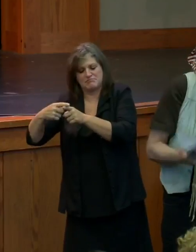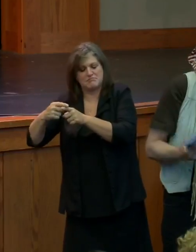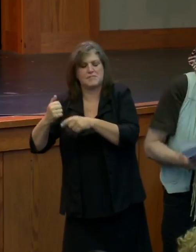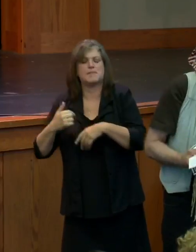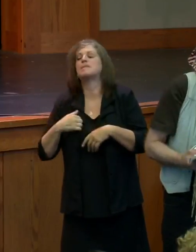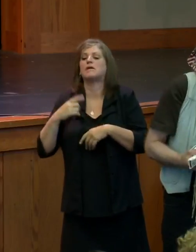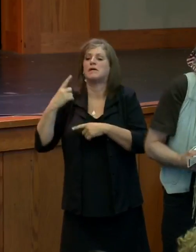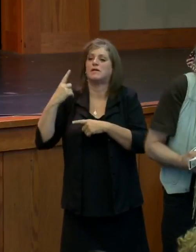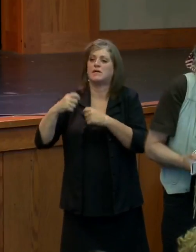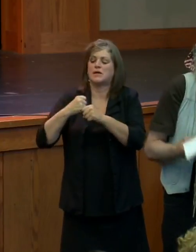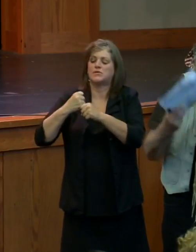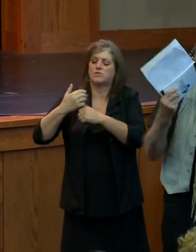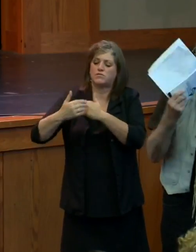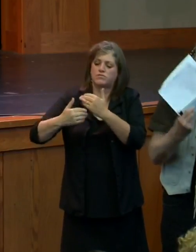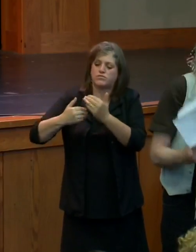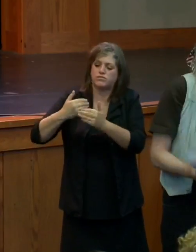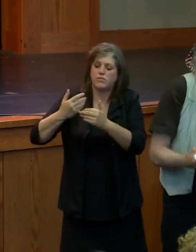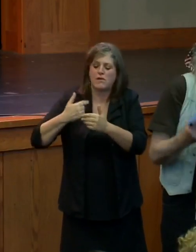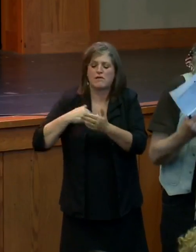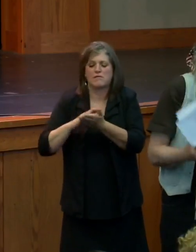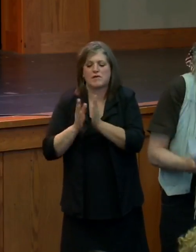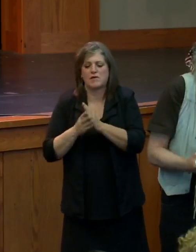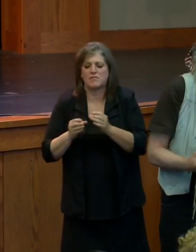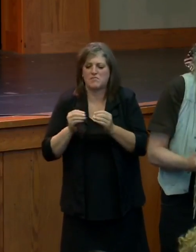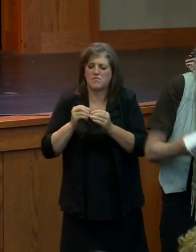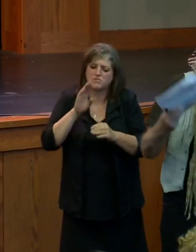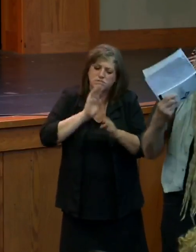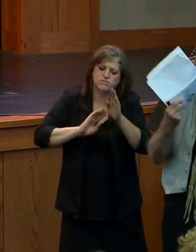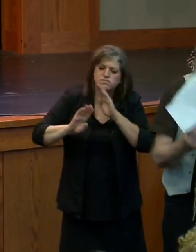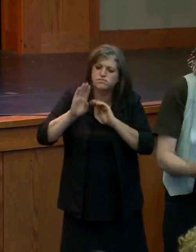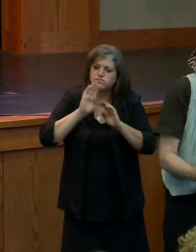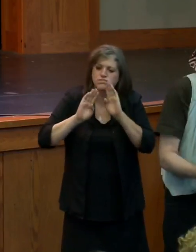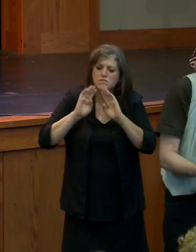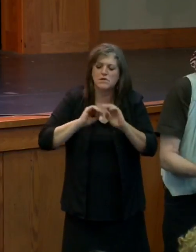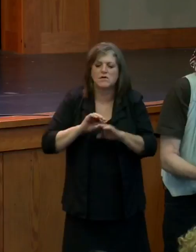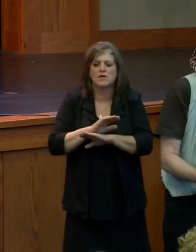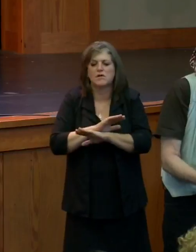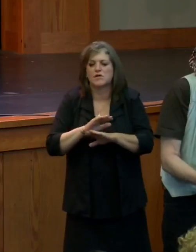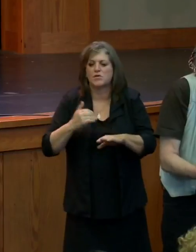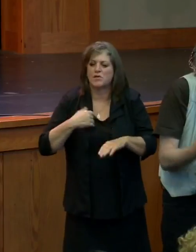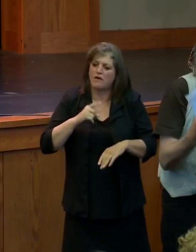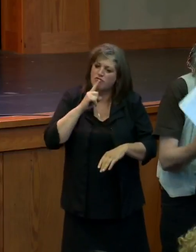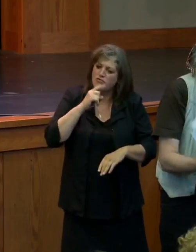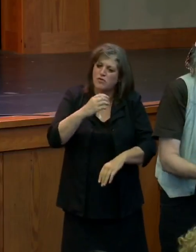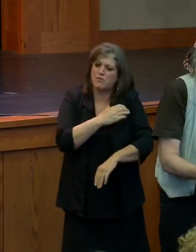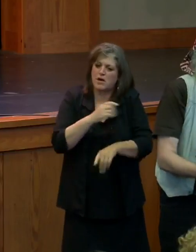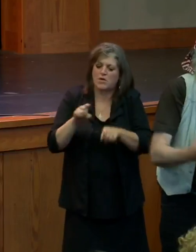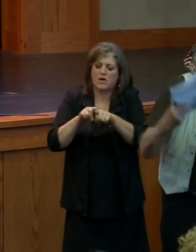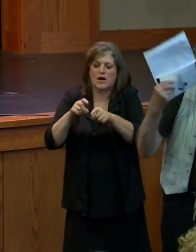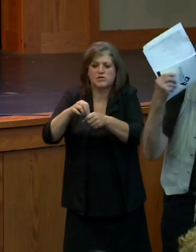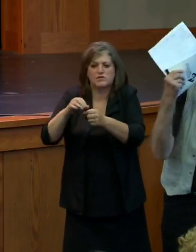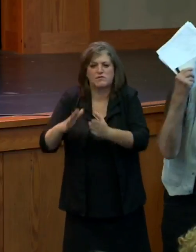AS THE YEARS HAVE GONE ON, I HAVE GOTTEN INCREASINGLY FRUSTRATED THAT I DO NOT HAVE REAL POWER AS A VOTER TO VOTE